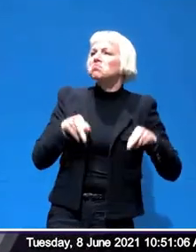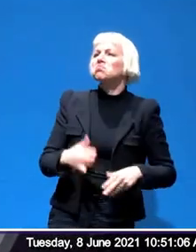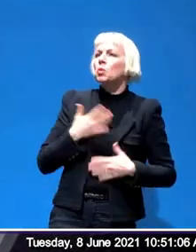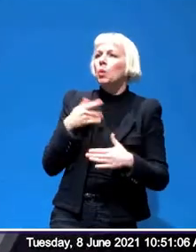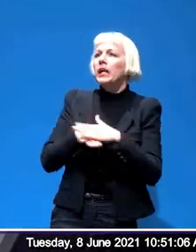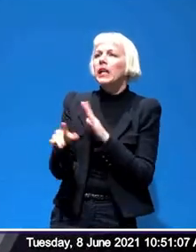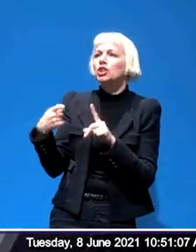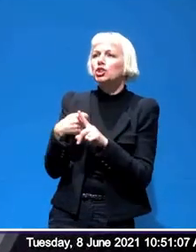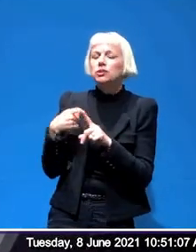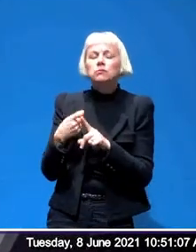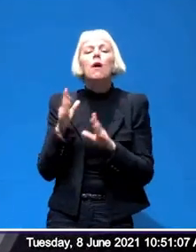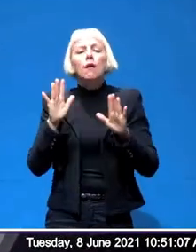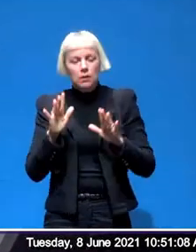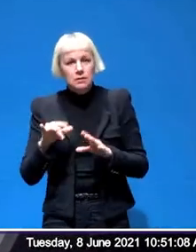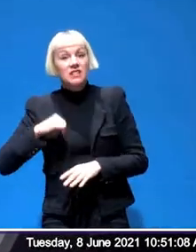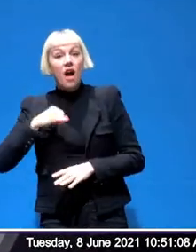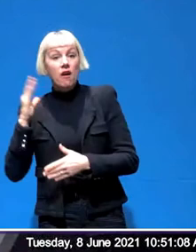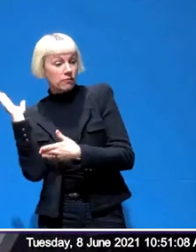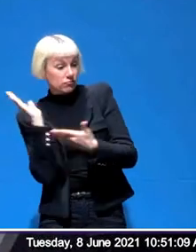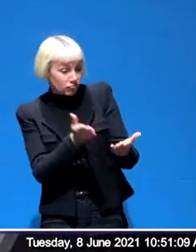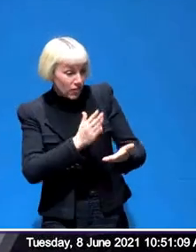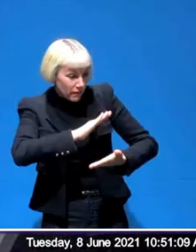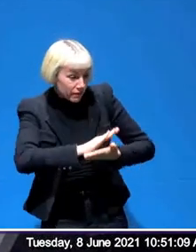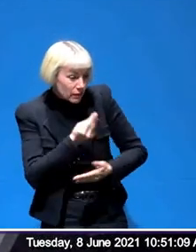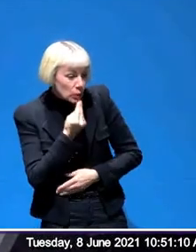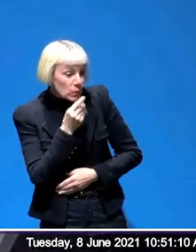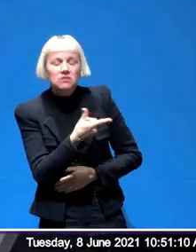Staff brought the sandwich to Daniel's room, but he refused to eat anything.